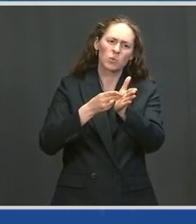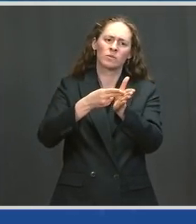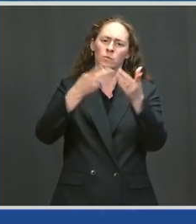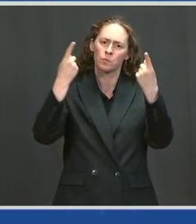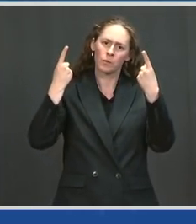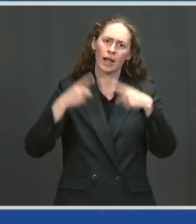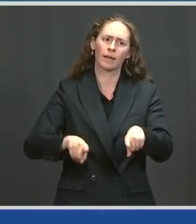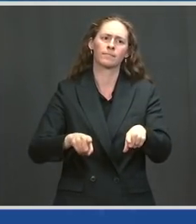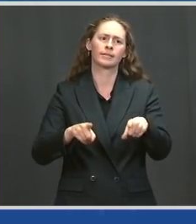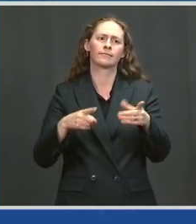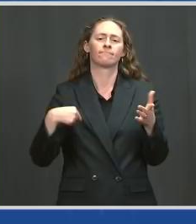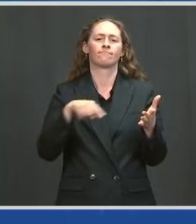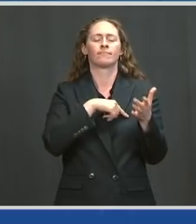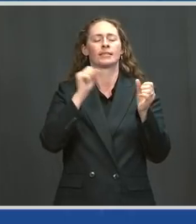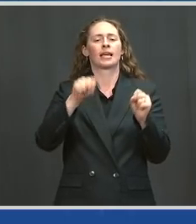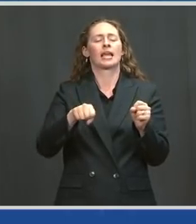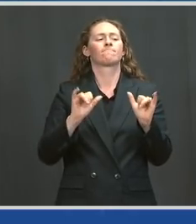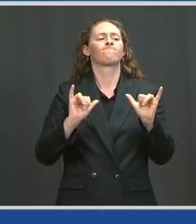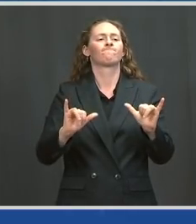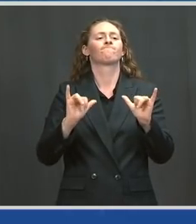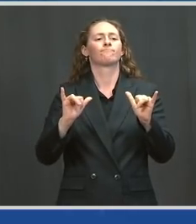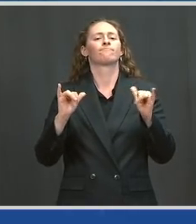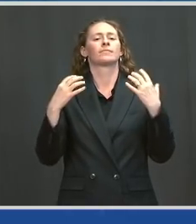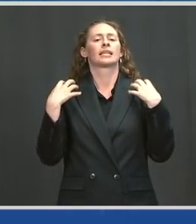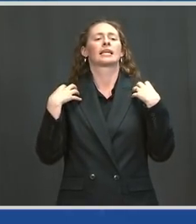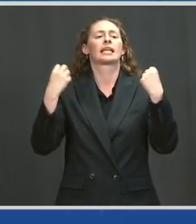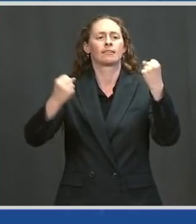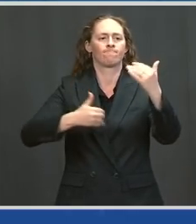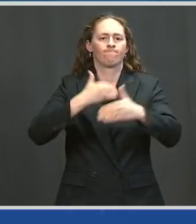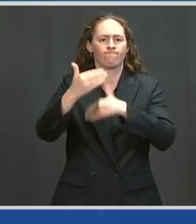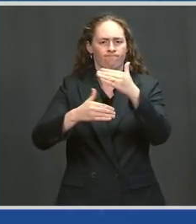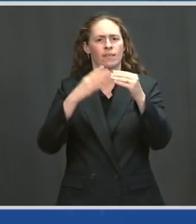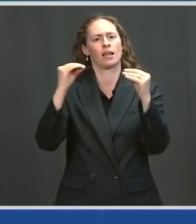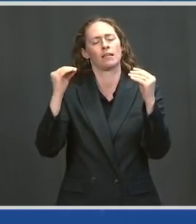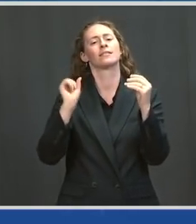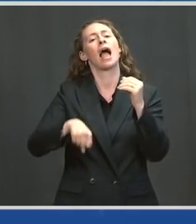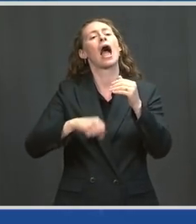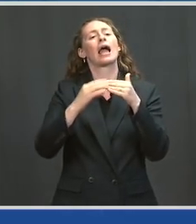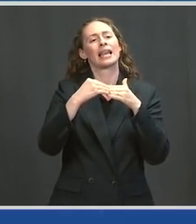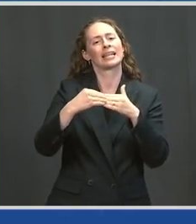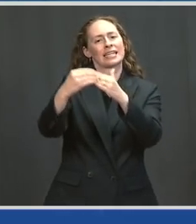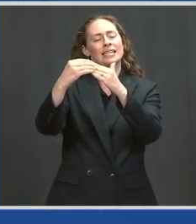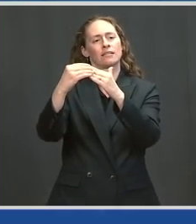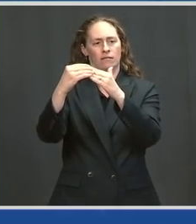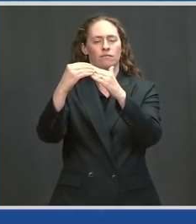and justice, and repair, only with truth, facing it. But that isn't enough.